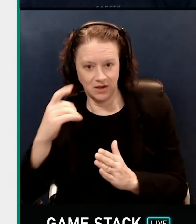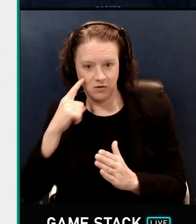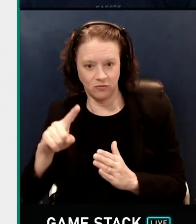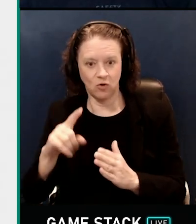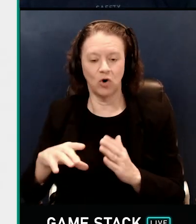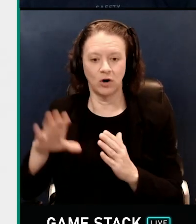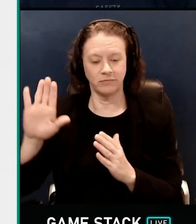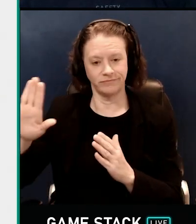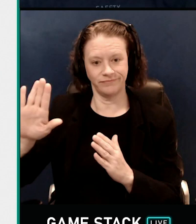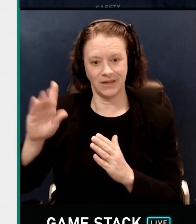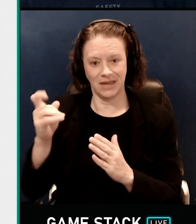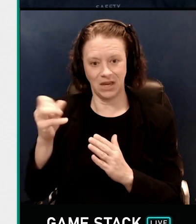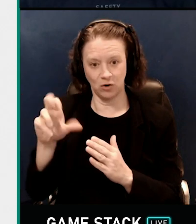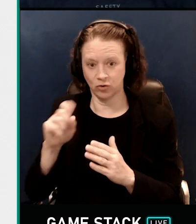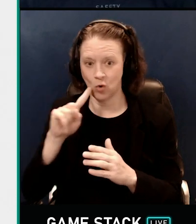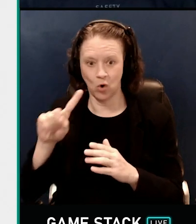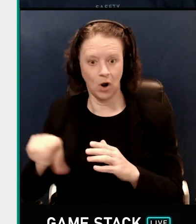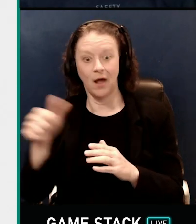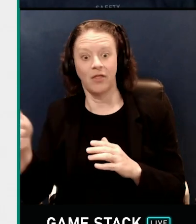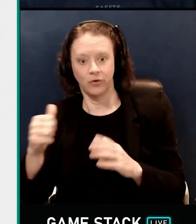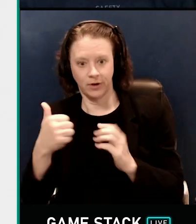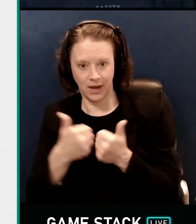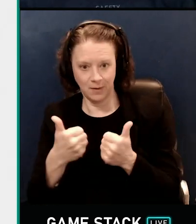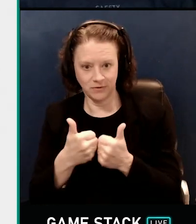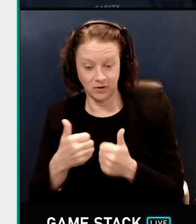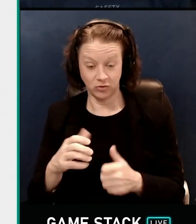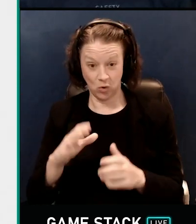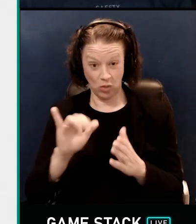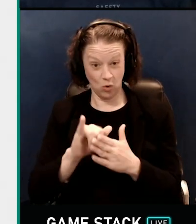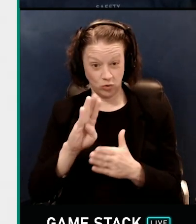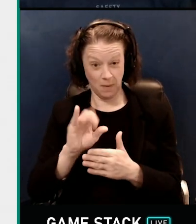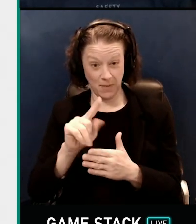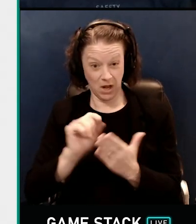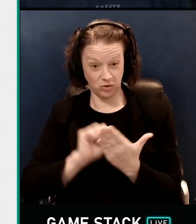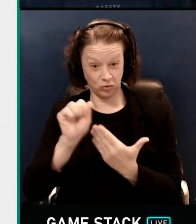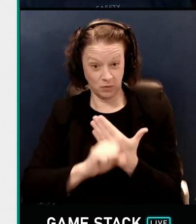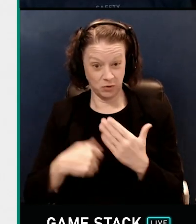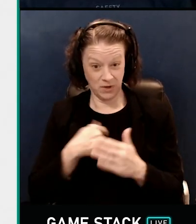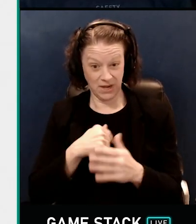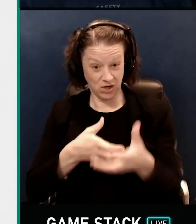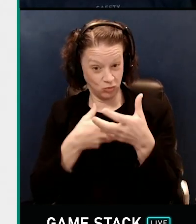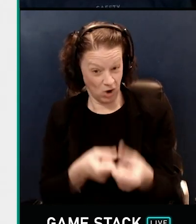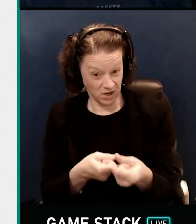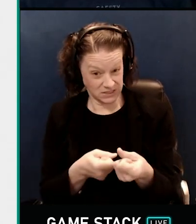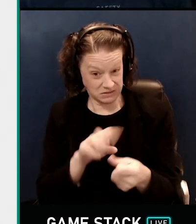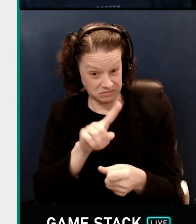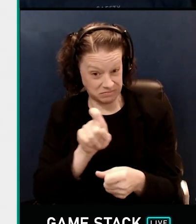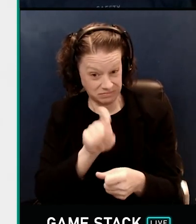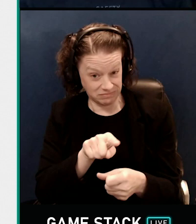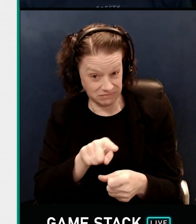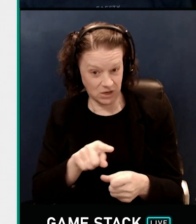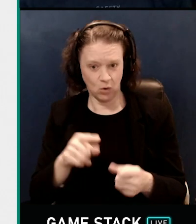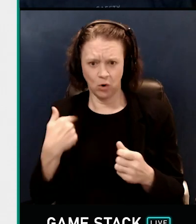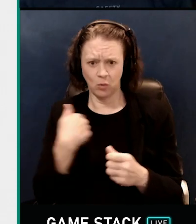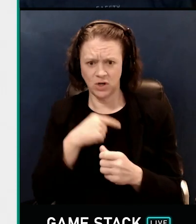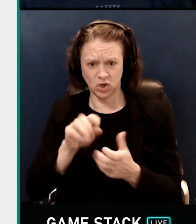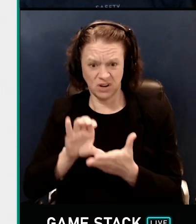So because of these factors, we didn't know how much trust to put in the bot scripts or how much we should continue into invest in bot automation.